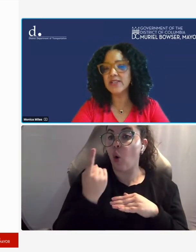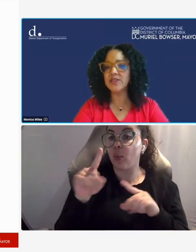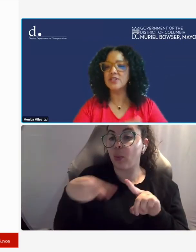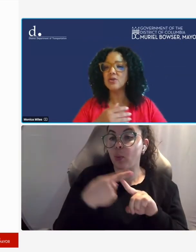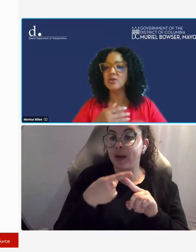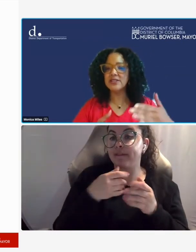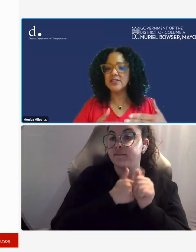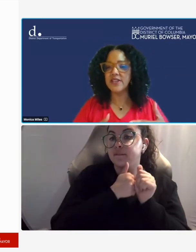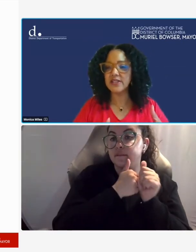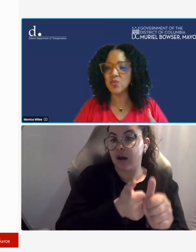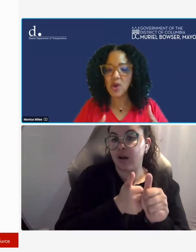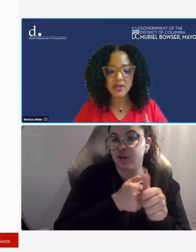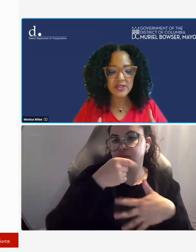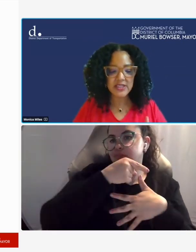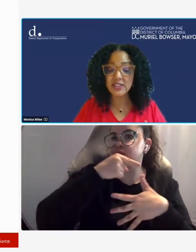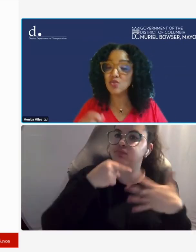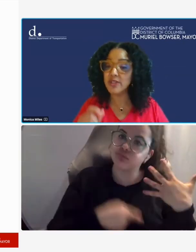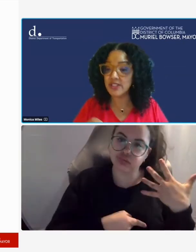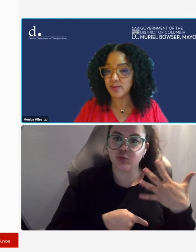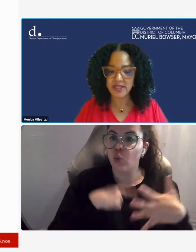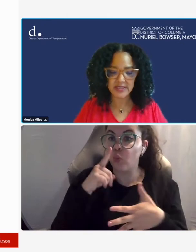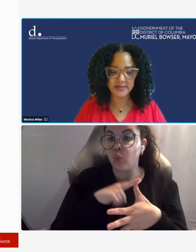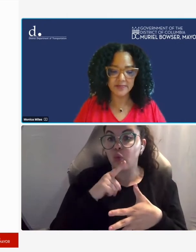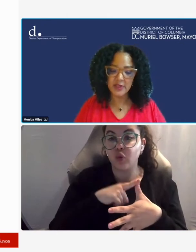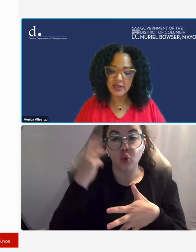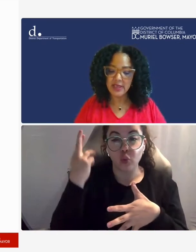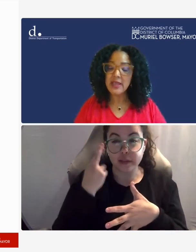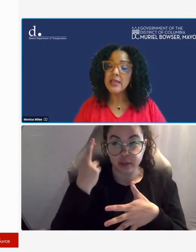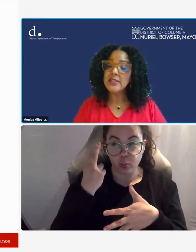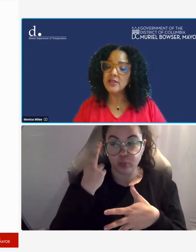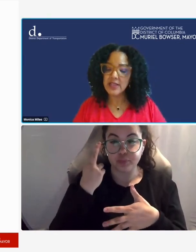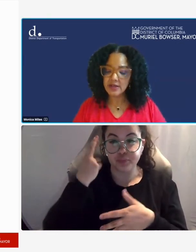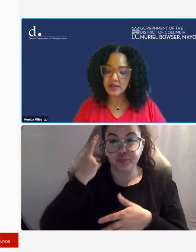this whole list of things one of those things is reasonableness okay so now you're saying